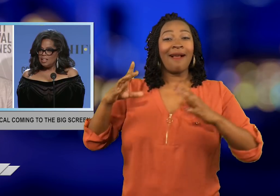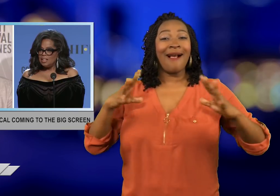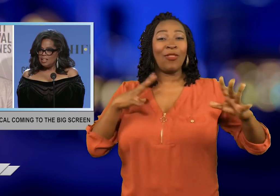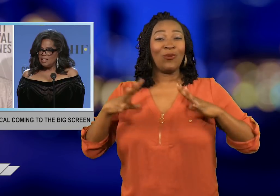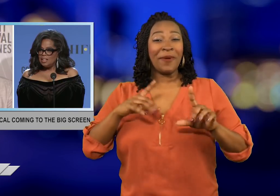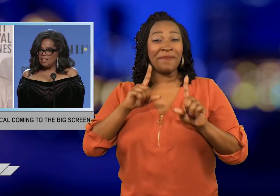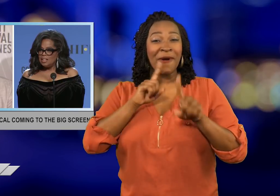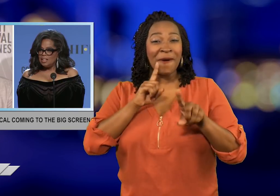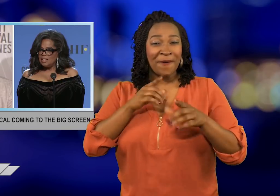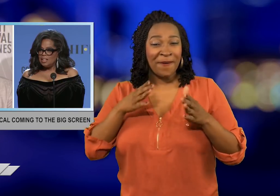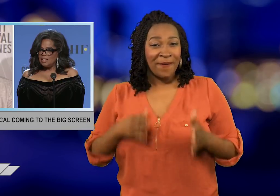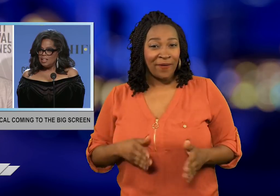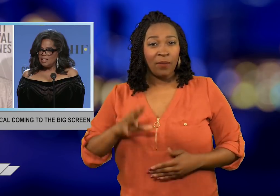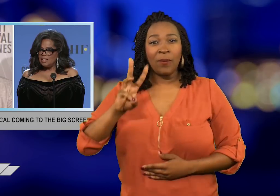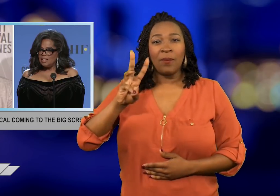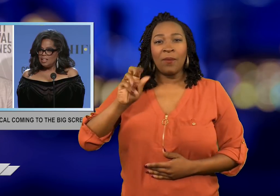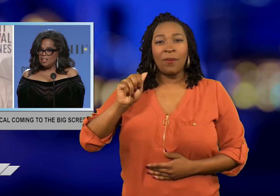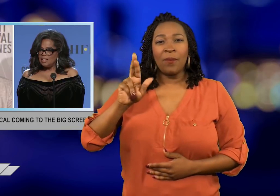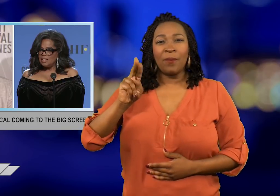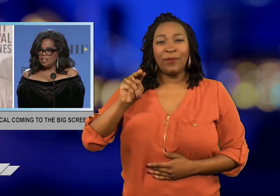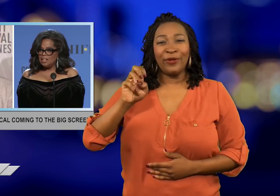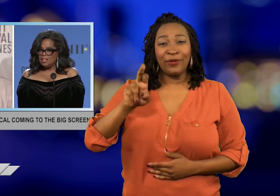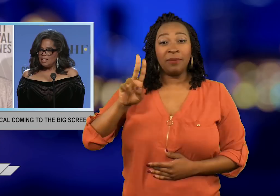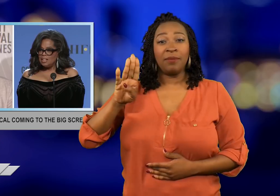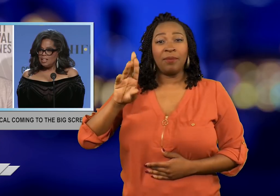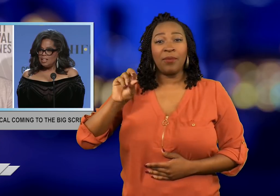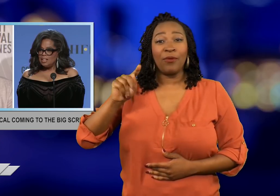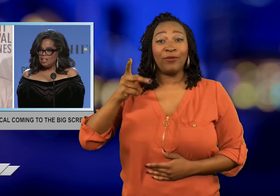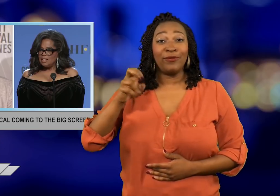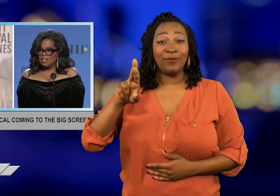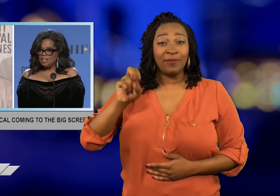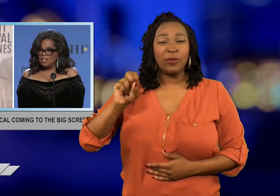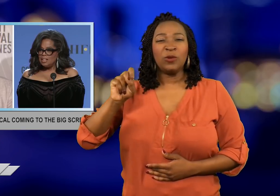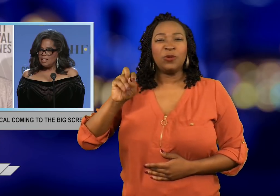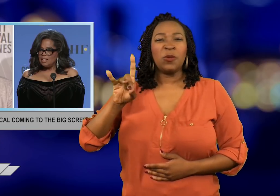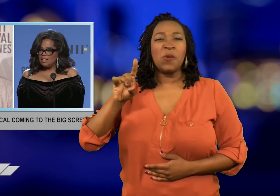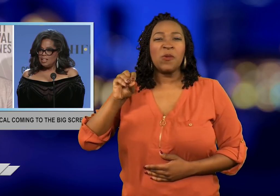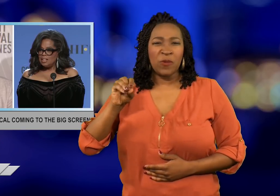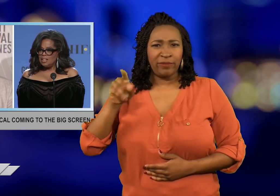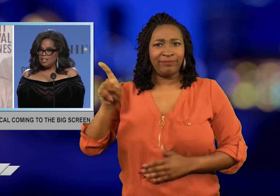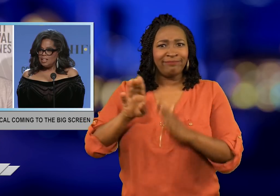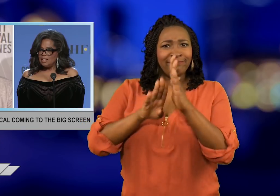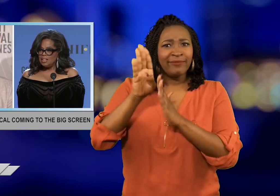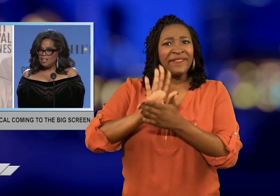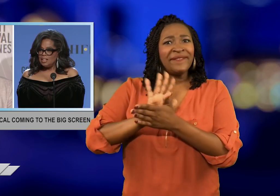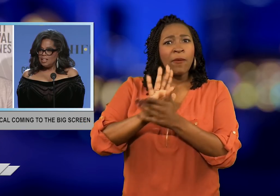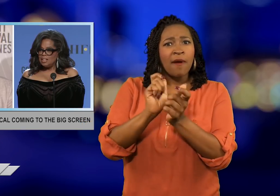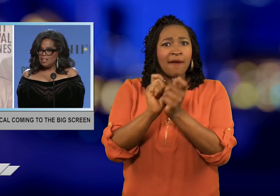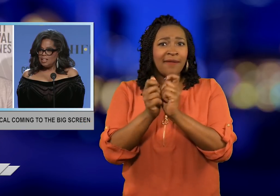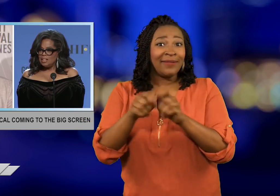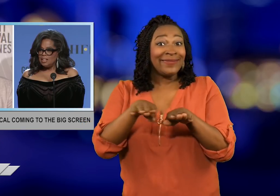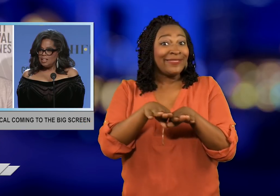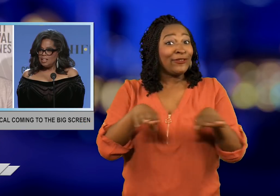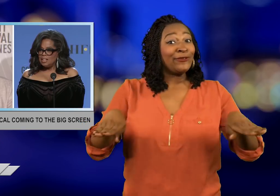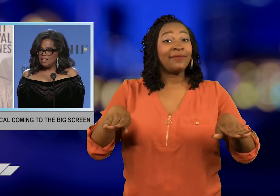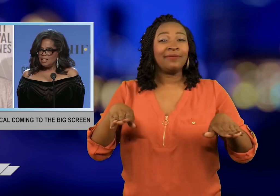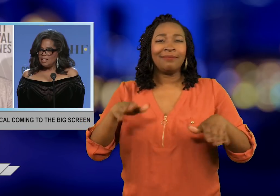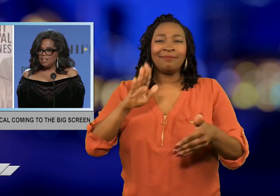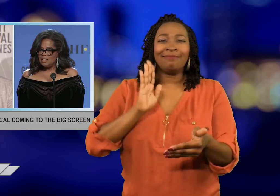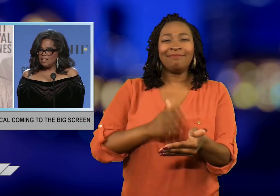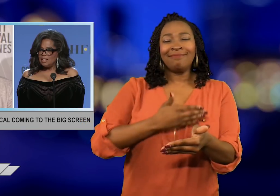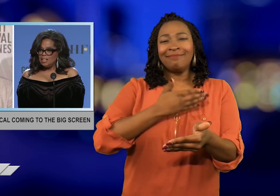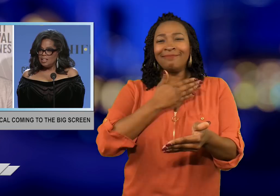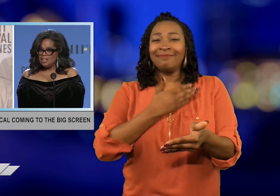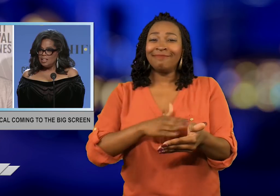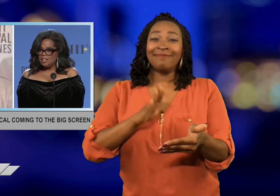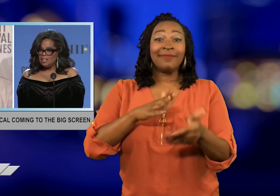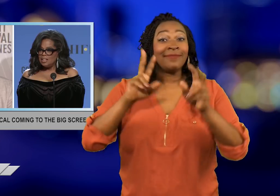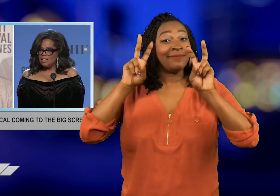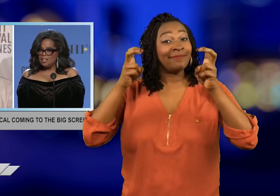According to the Hollywood Reporter, Warner Brothers studio is developing a film adaptation